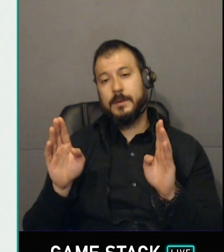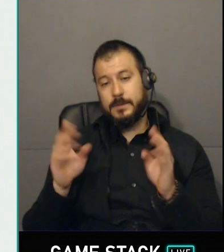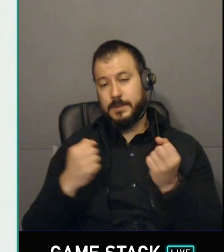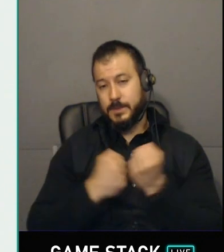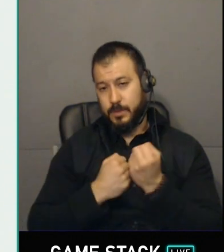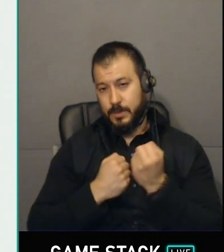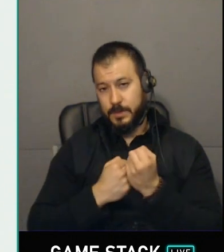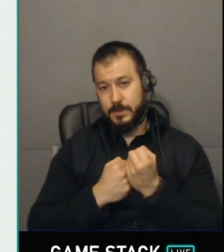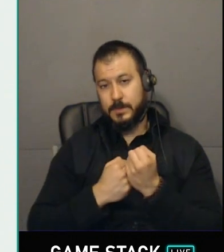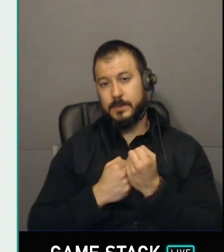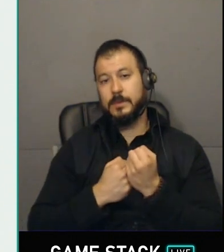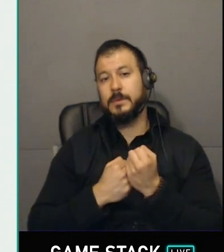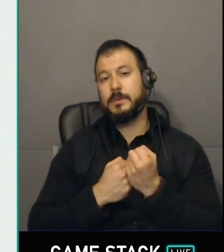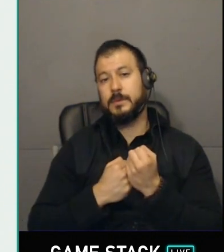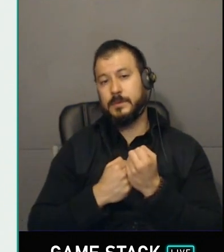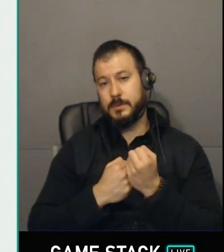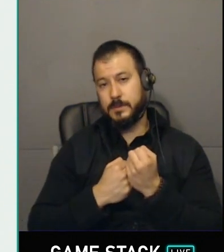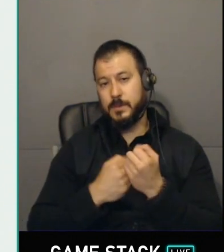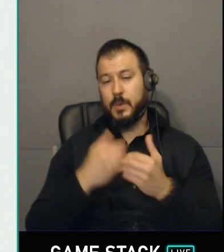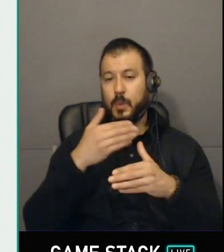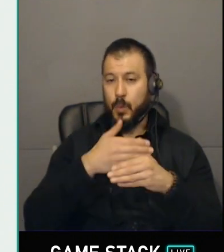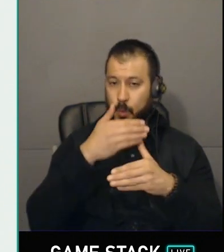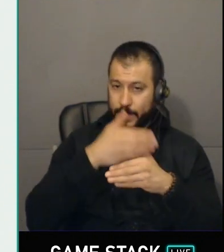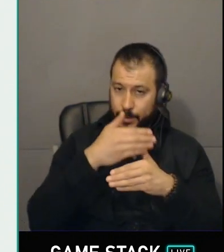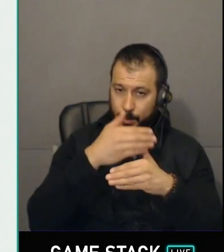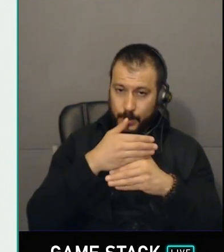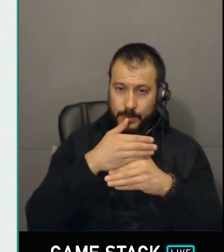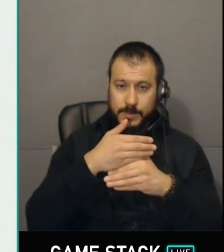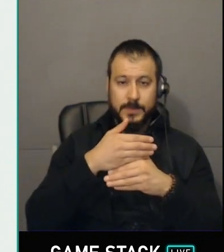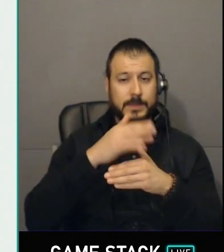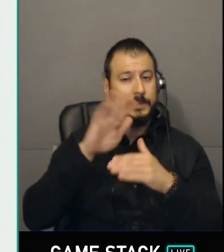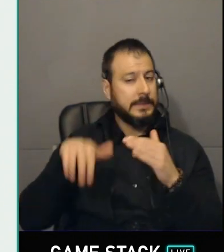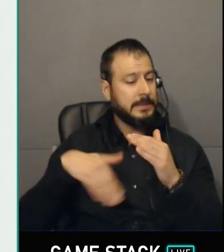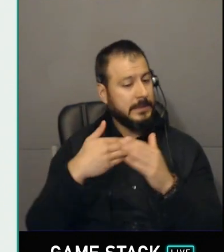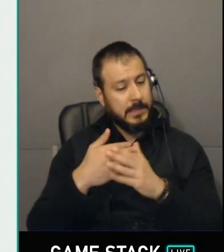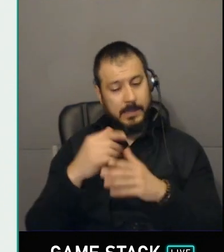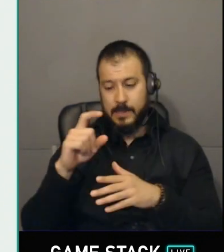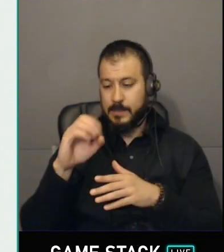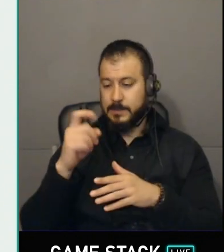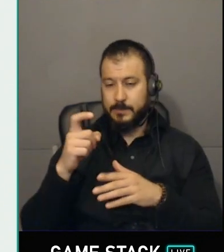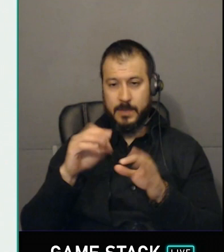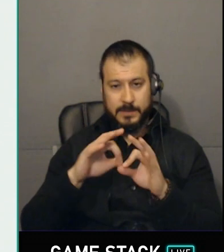it's on Windows and the entire Xbox family, from Xbox